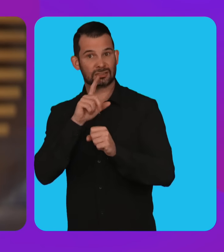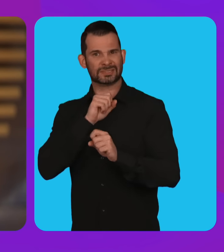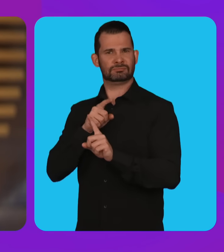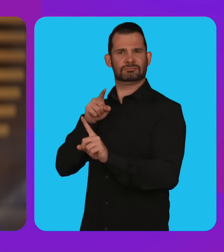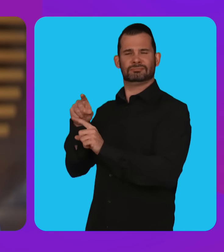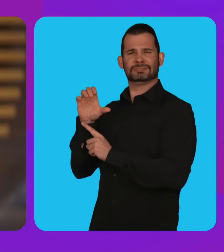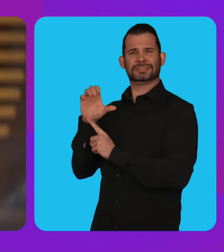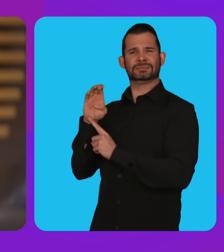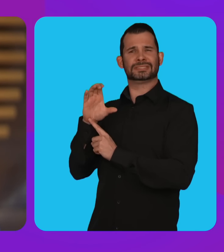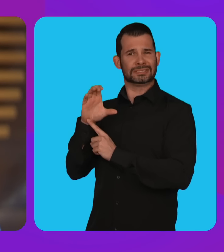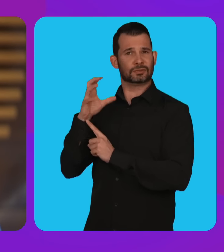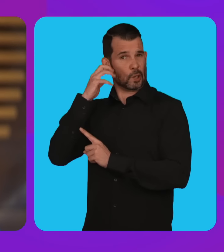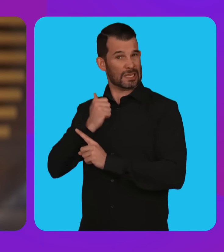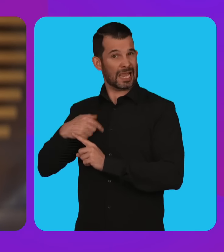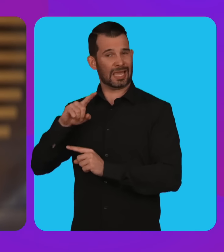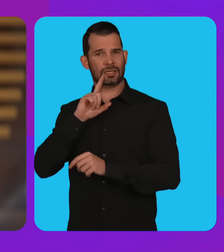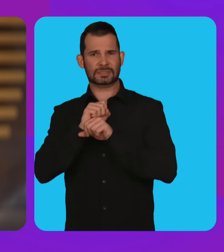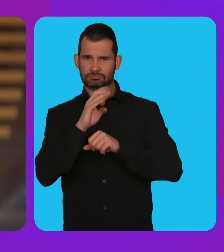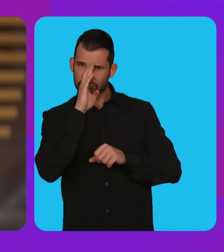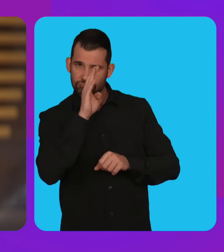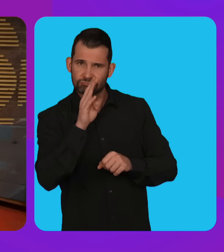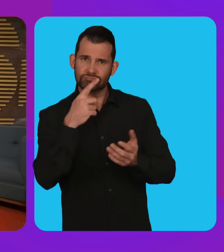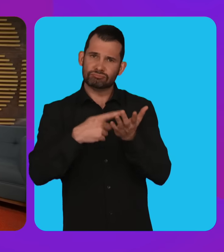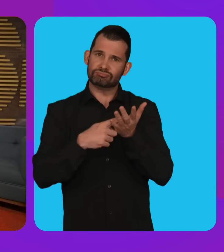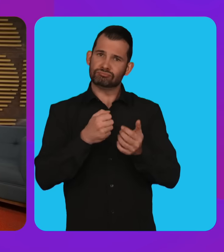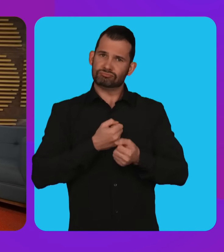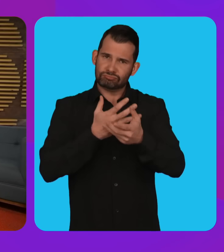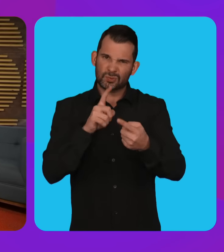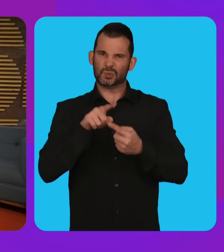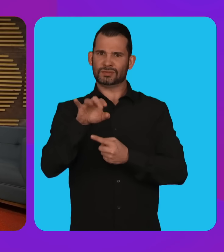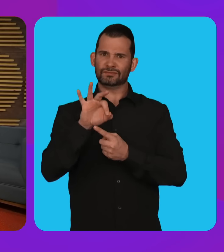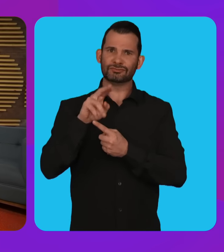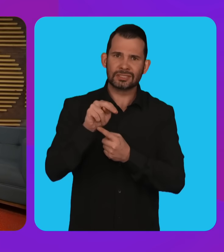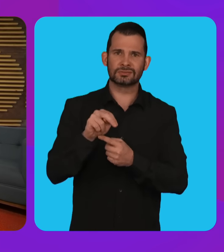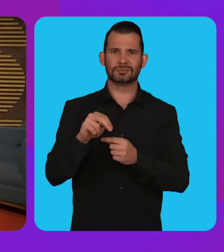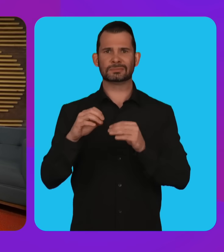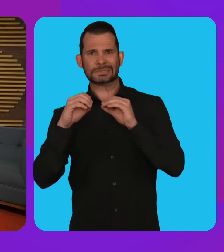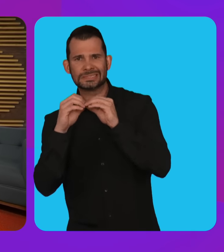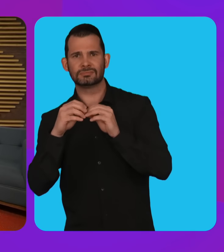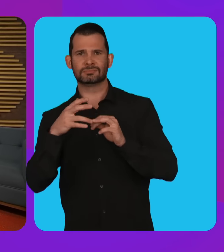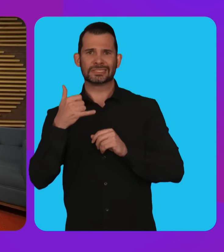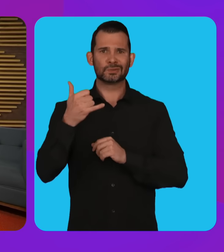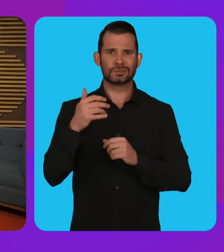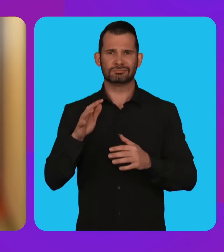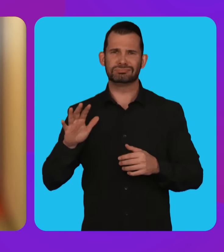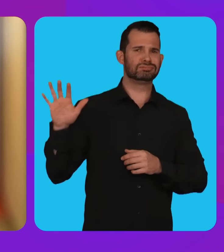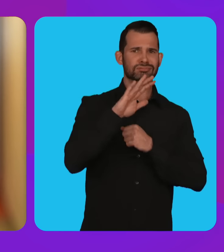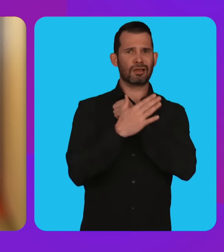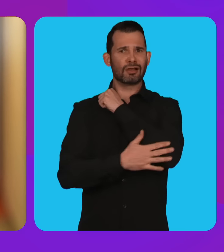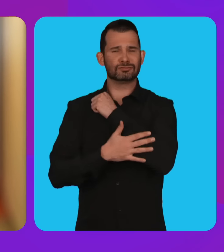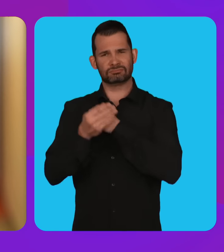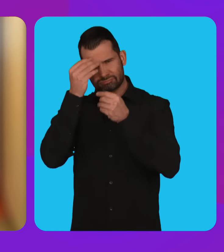it was CBC/Radio-Canada speaking to First Nations, Métis and Inuit across the country.